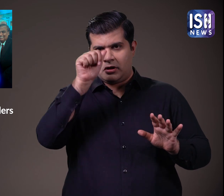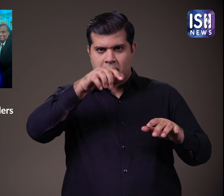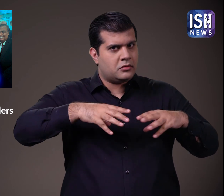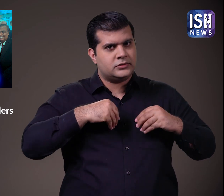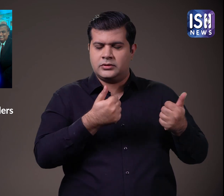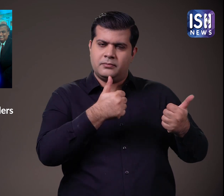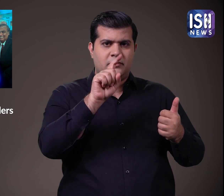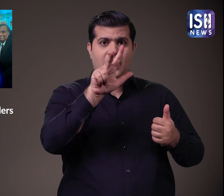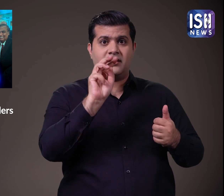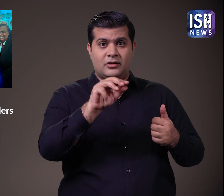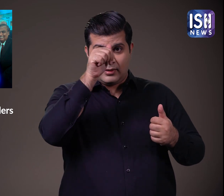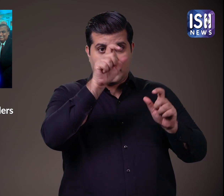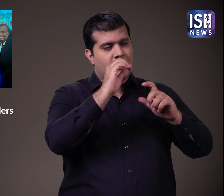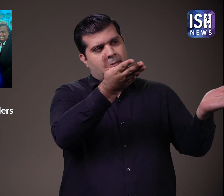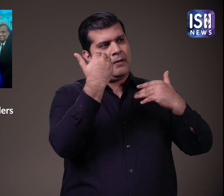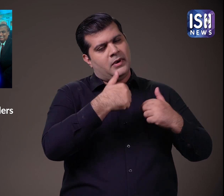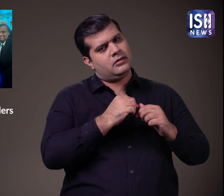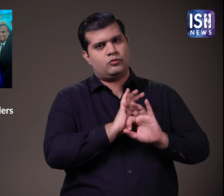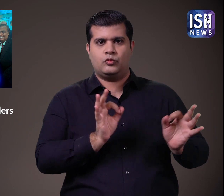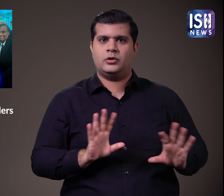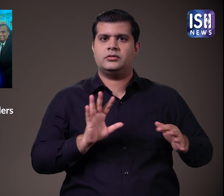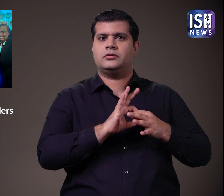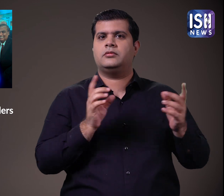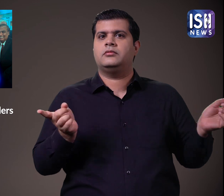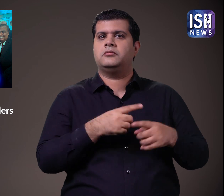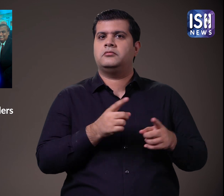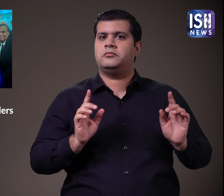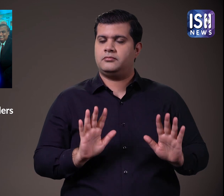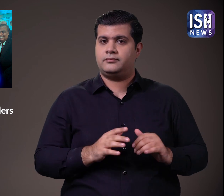India has agreed to take back the 18,000 immigrants.